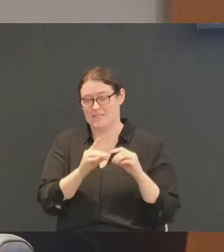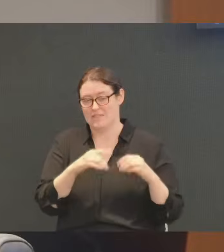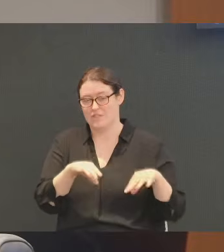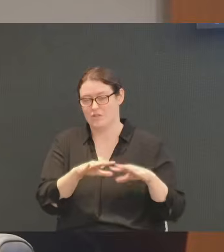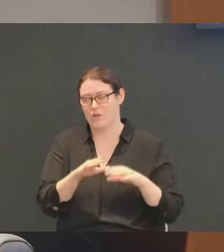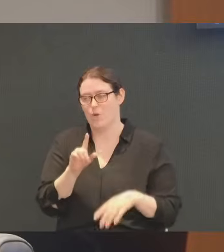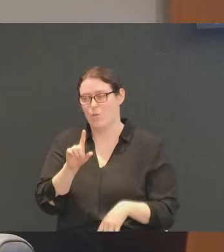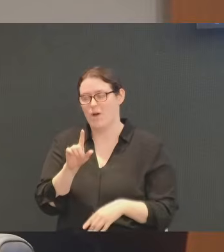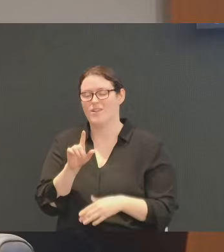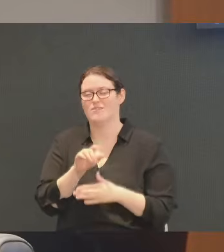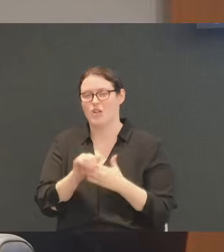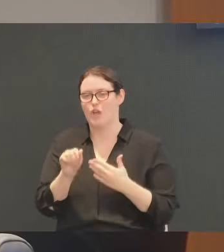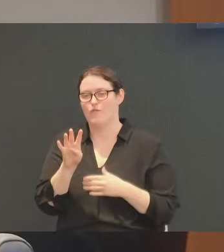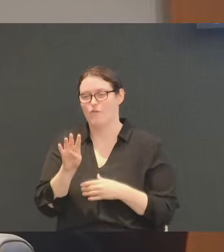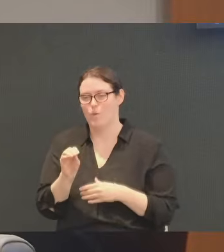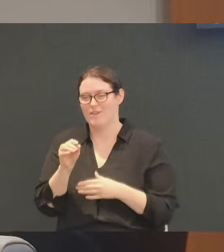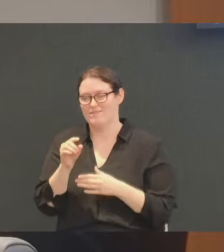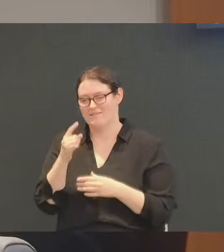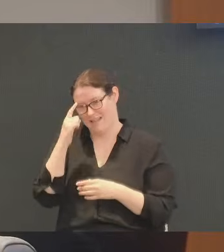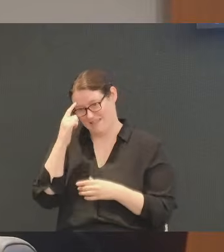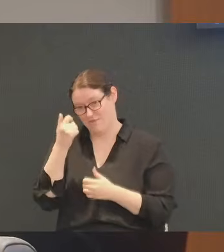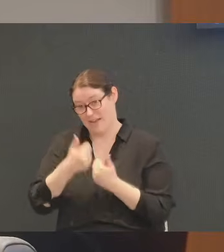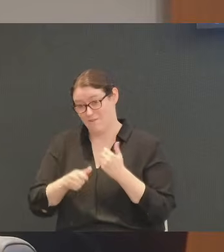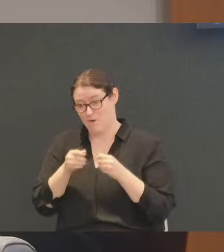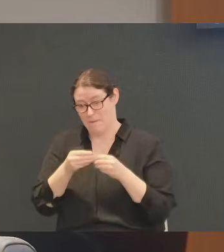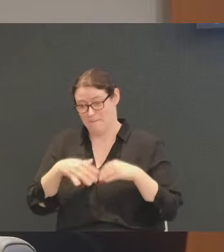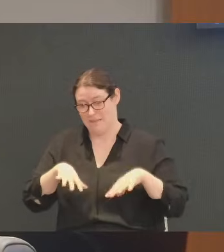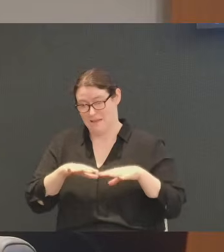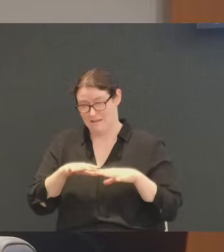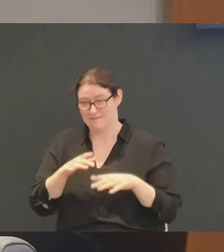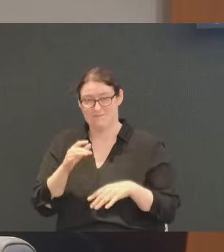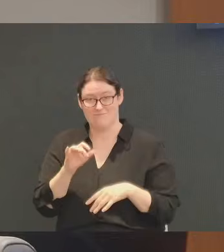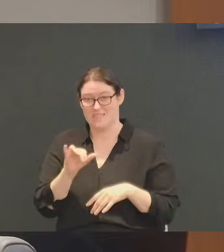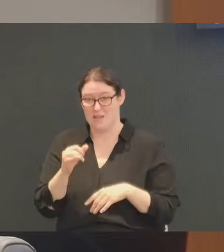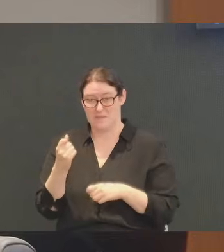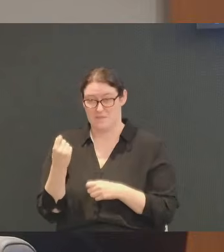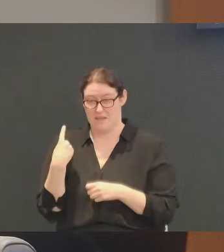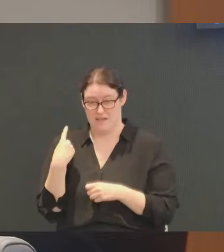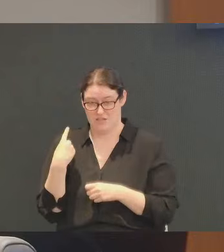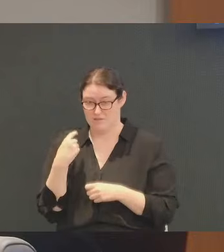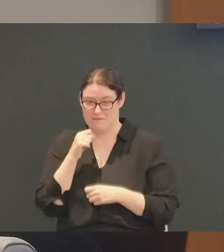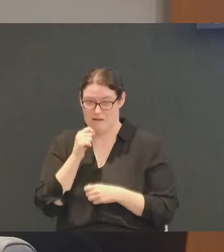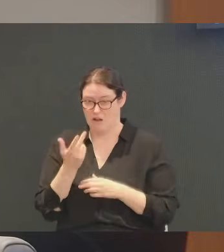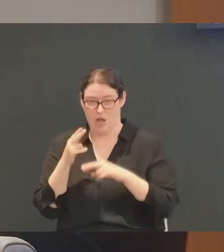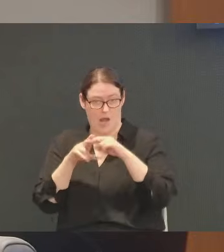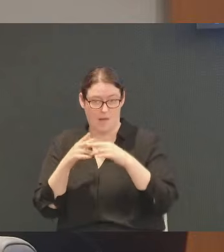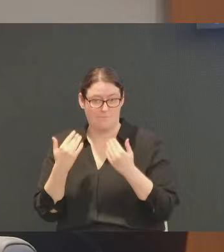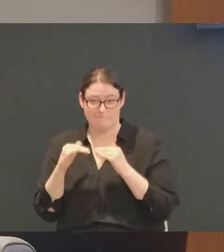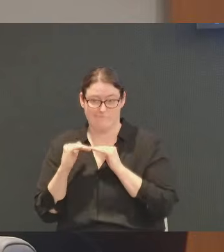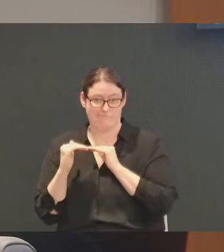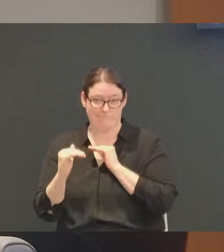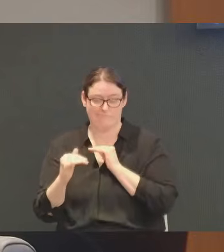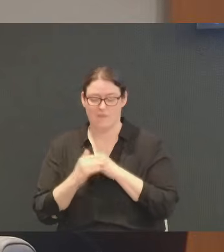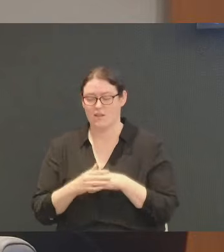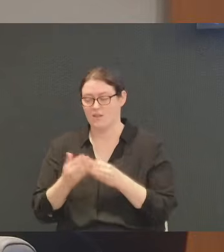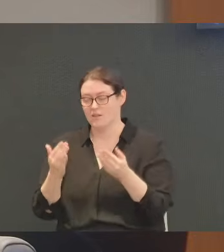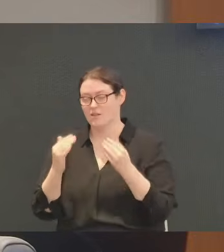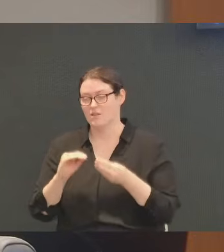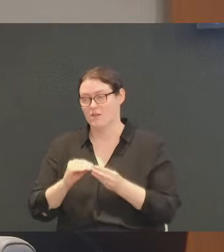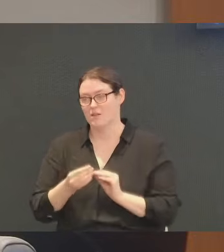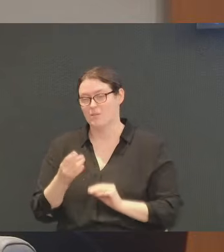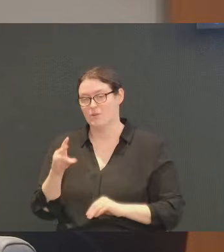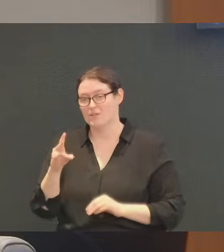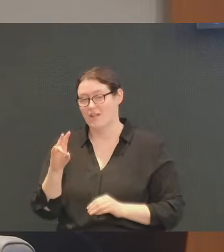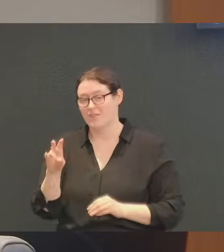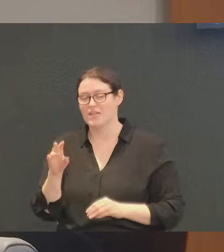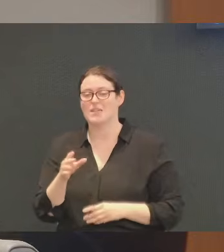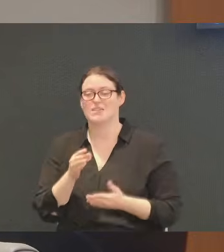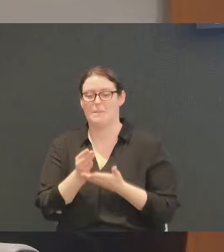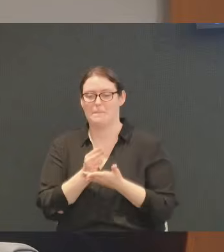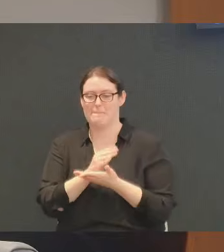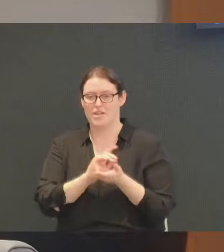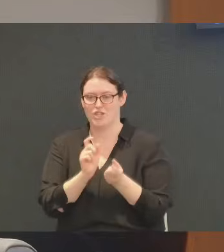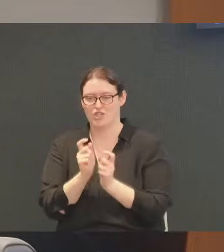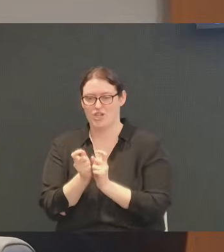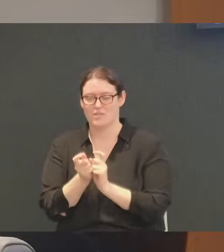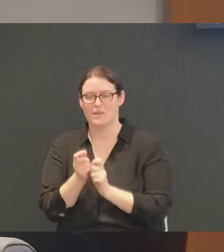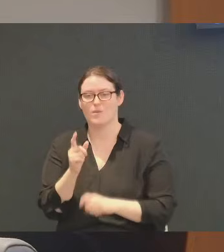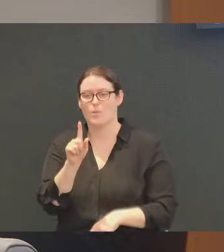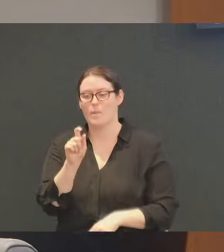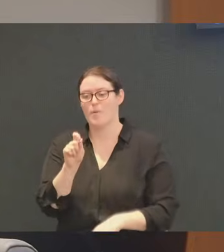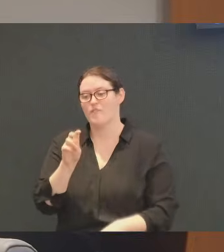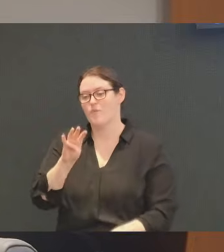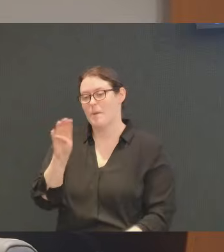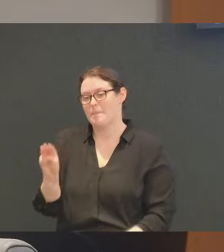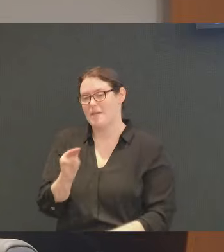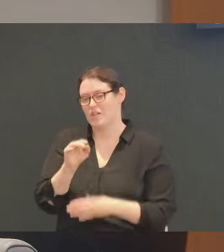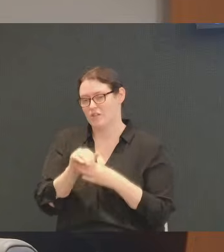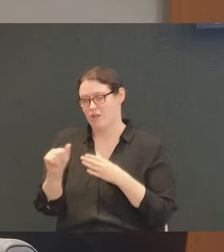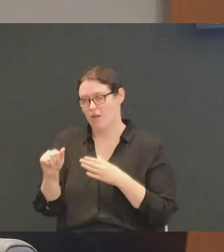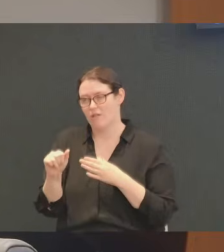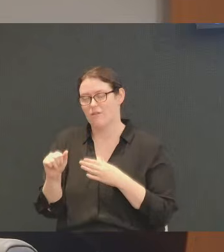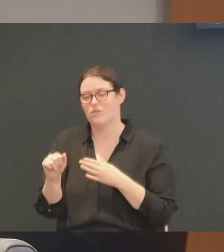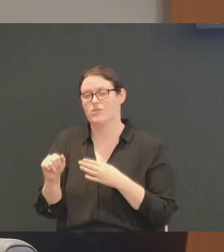per parcel. That is the same as last year. is not gone up this year. item number 17, Commissioner